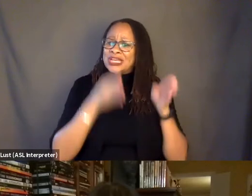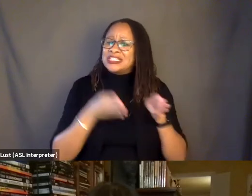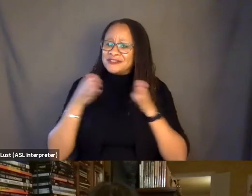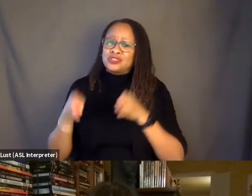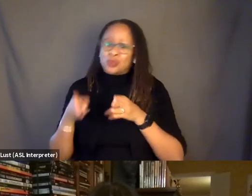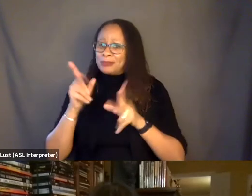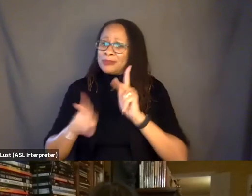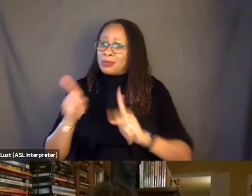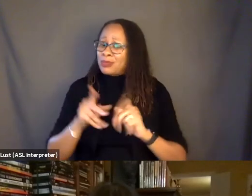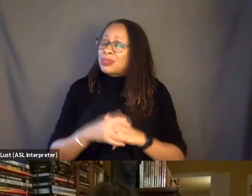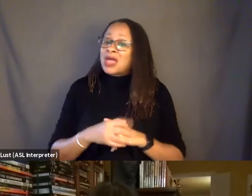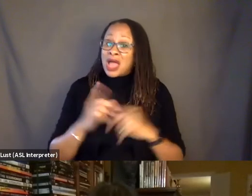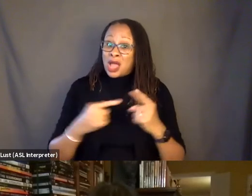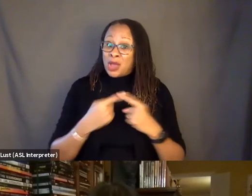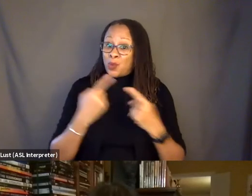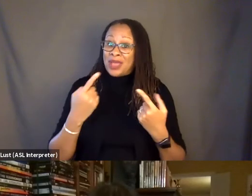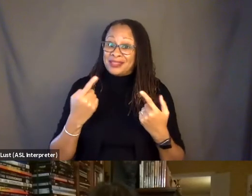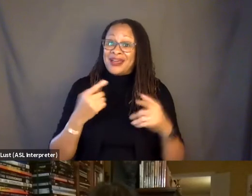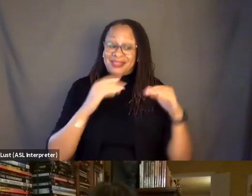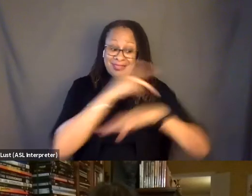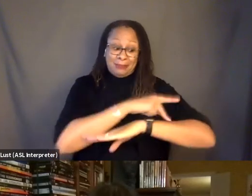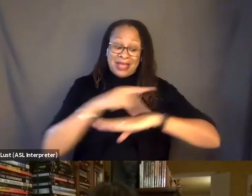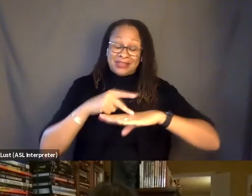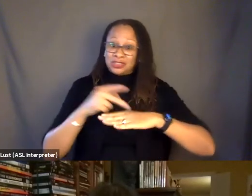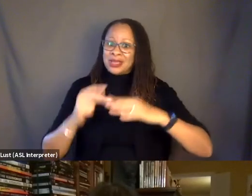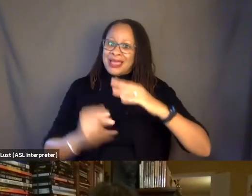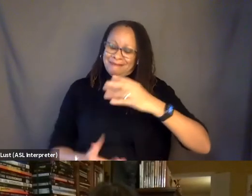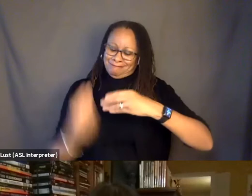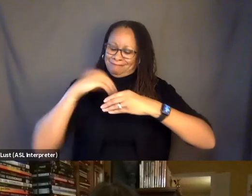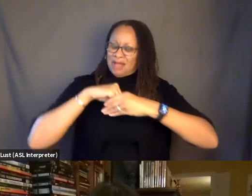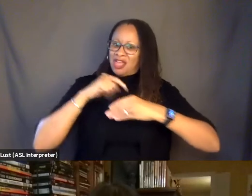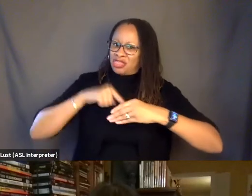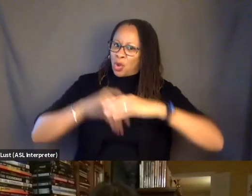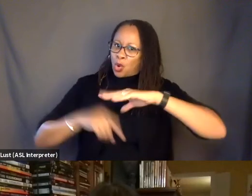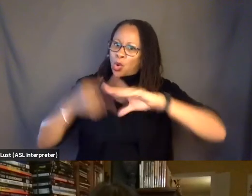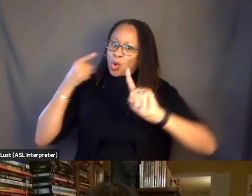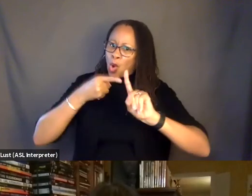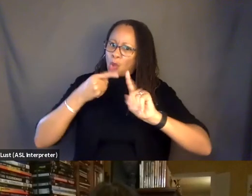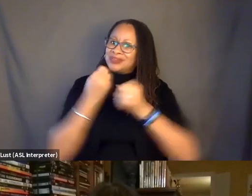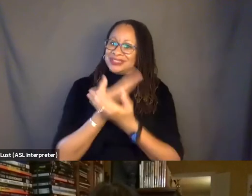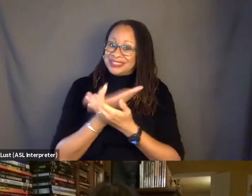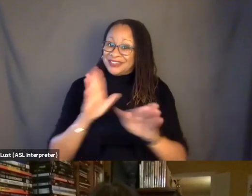And then, you know, when the platforms build division in, every one of the social media platforms recommend,